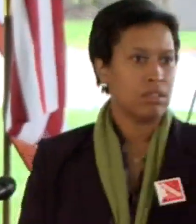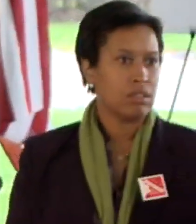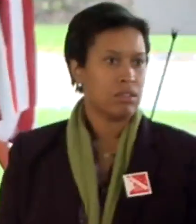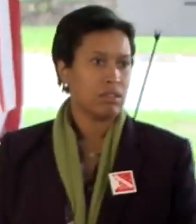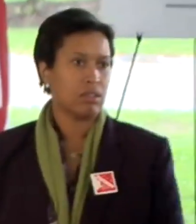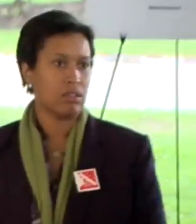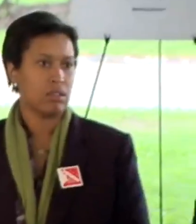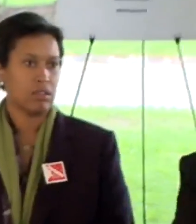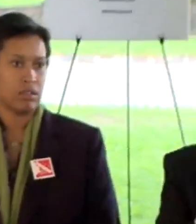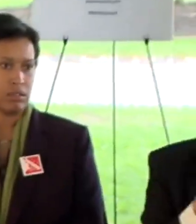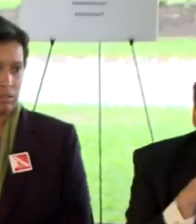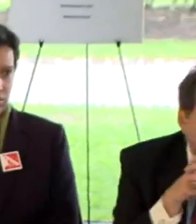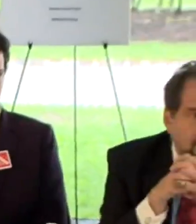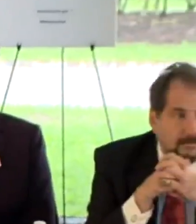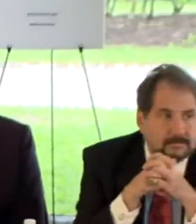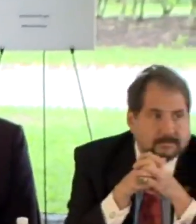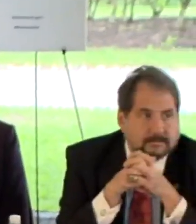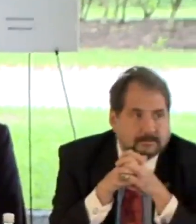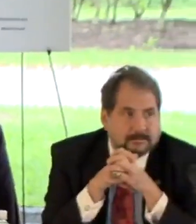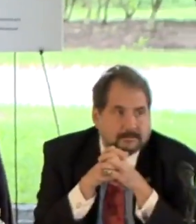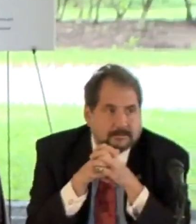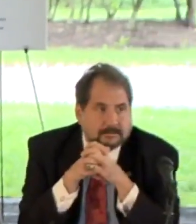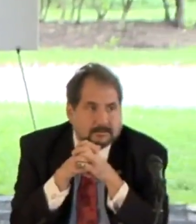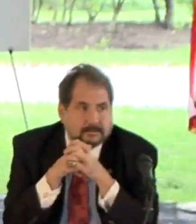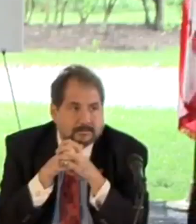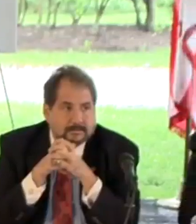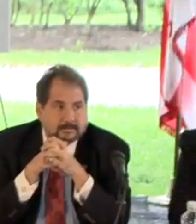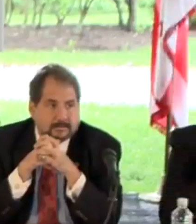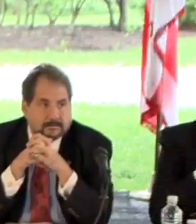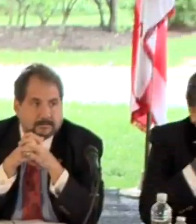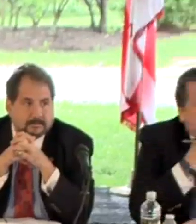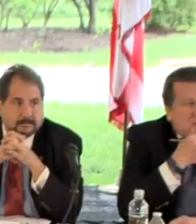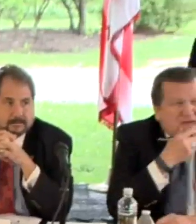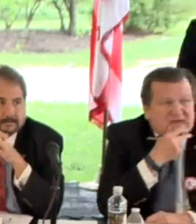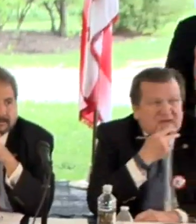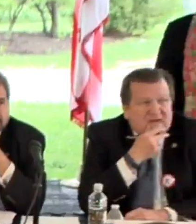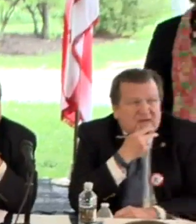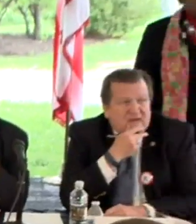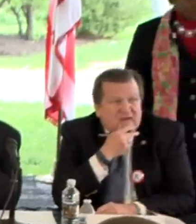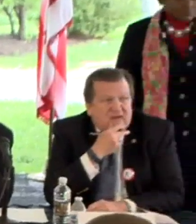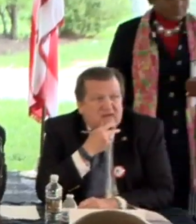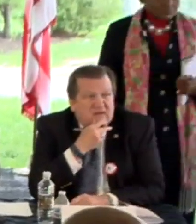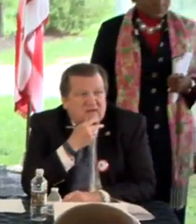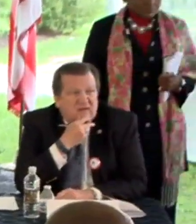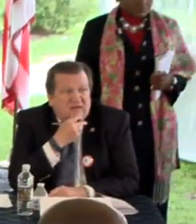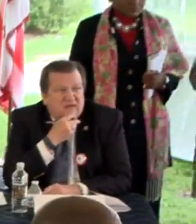PRESIDENTIAL ELECTION YEAR SO WE EXPECT THERE WILL BE A HIGH TURN OUT. OKAY. QUESTION IN THE BACK